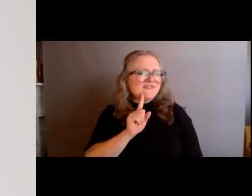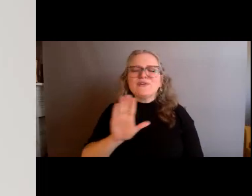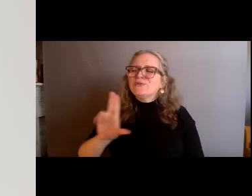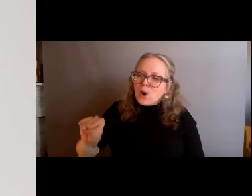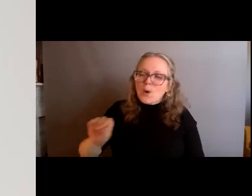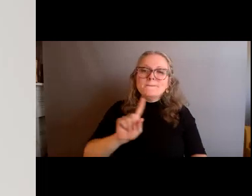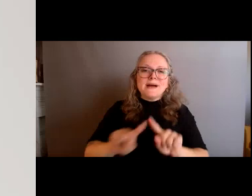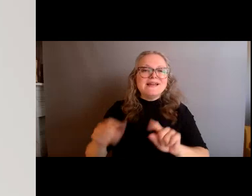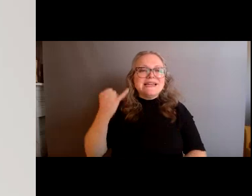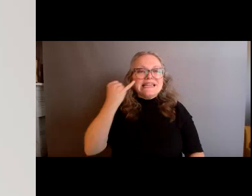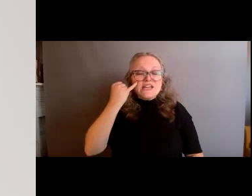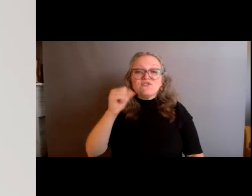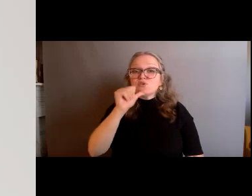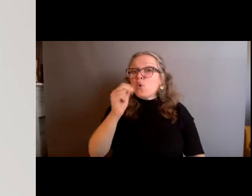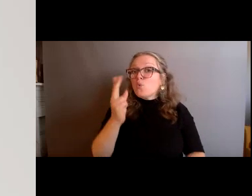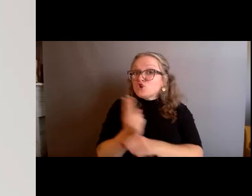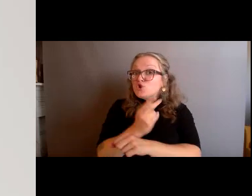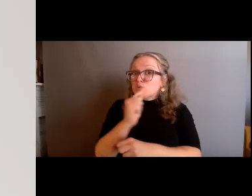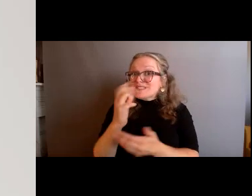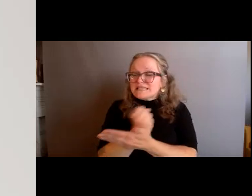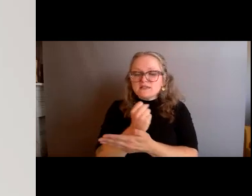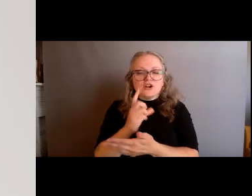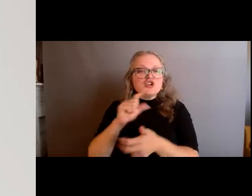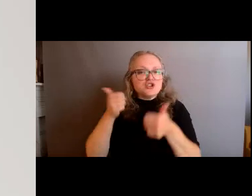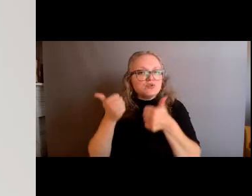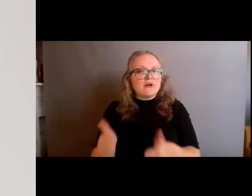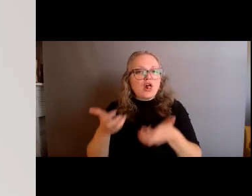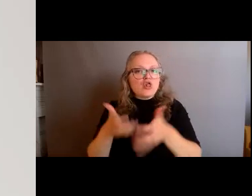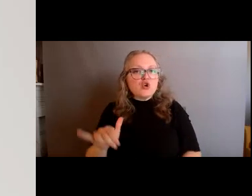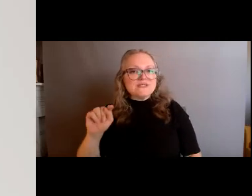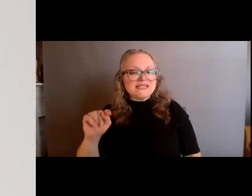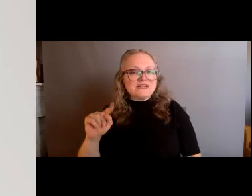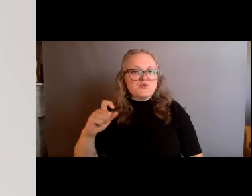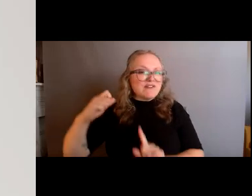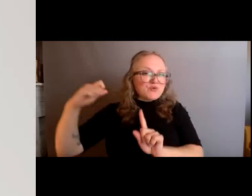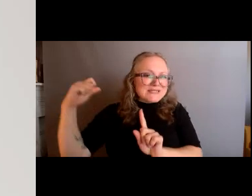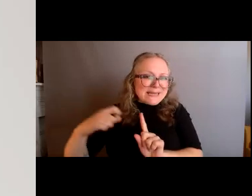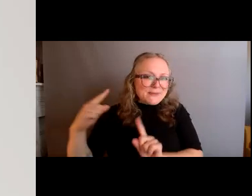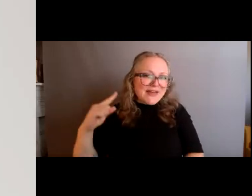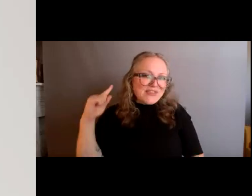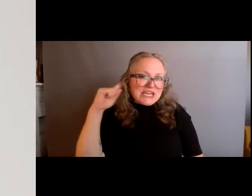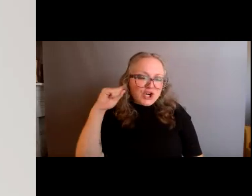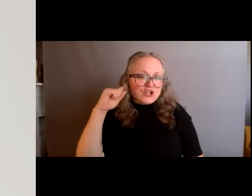You got to stimulate those ears. Your greater chance of of aphasia, of greater chance of